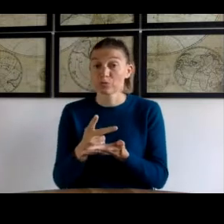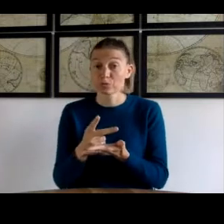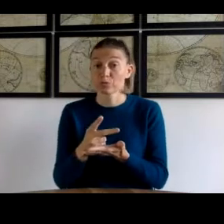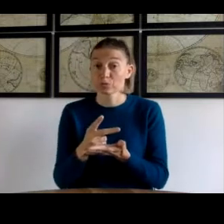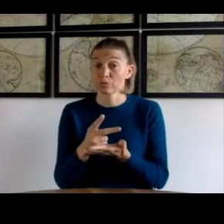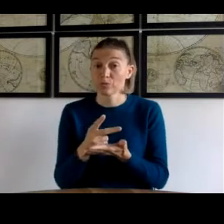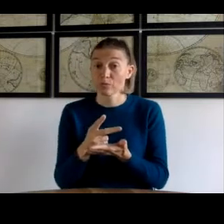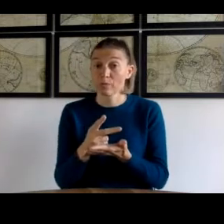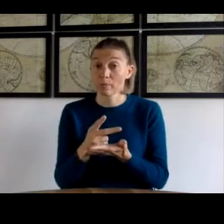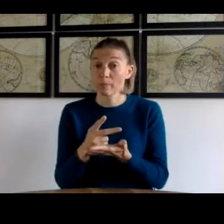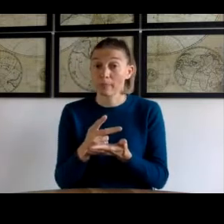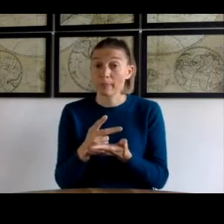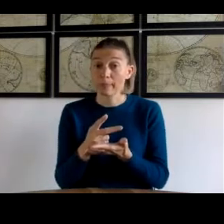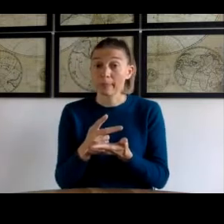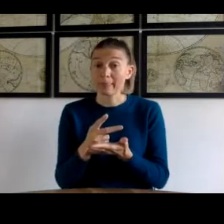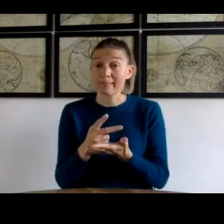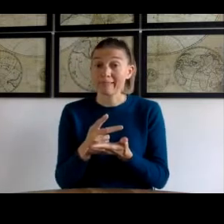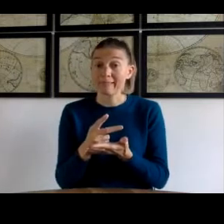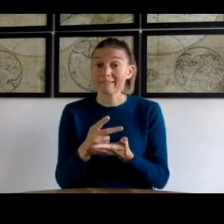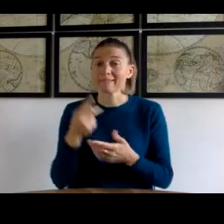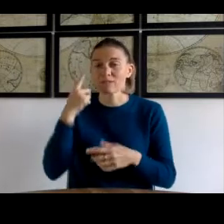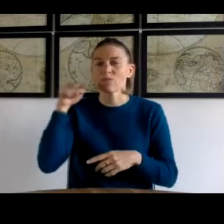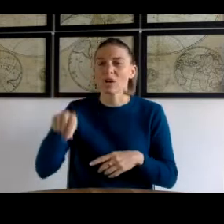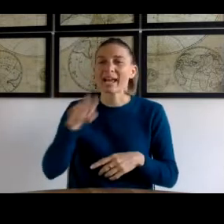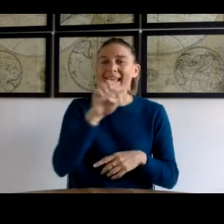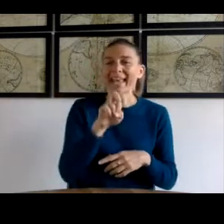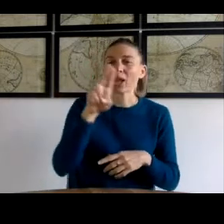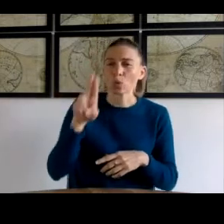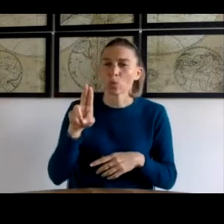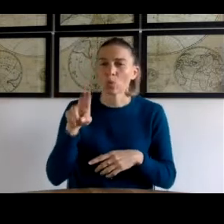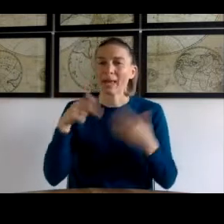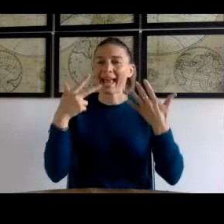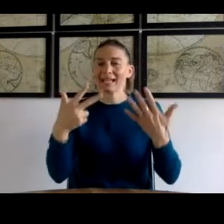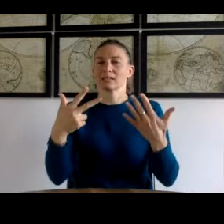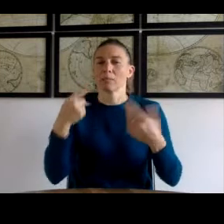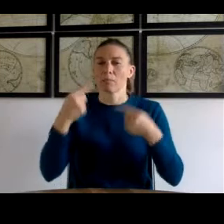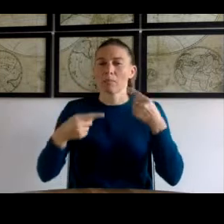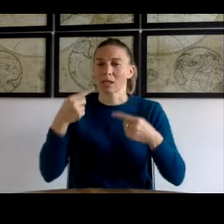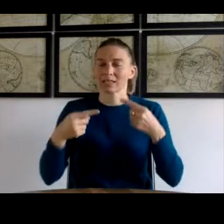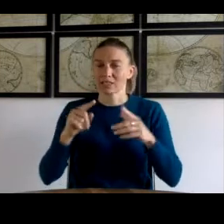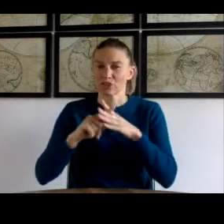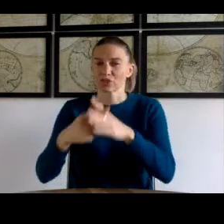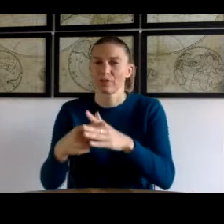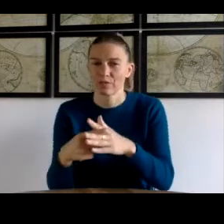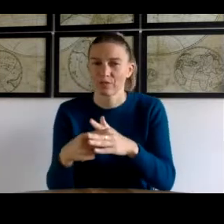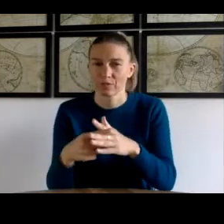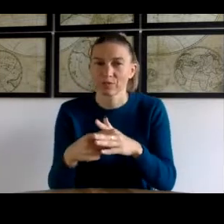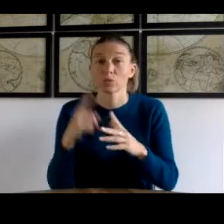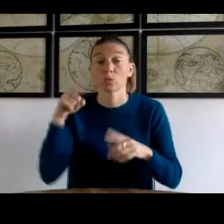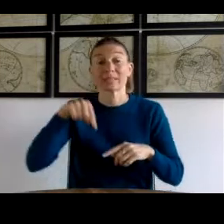And that initiative INAUDIBLE at the end of this year.